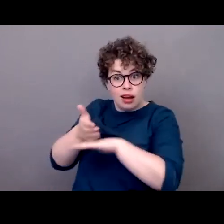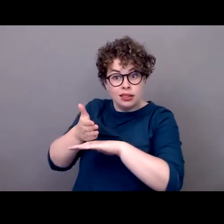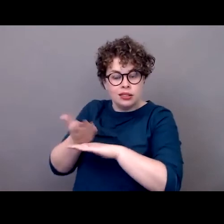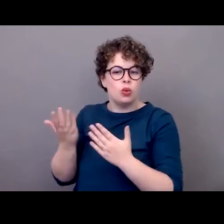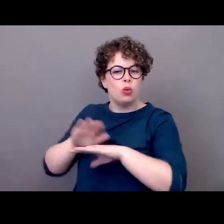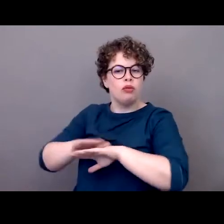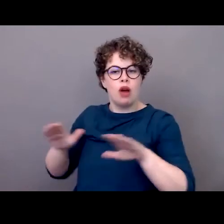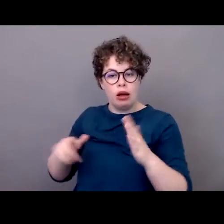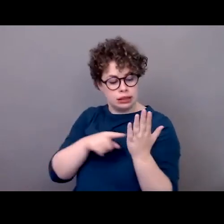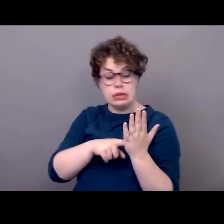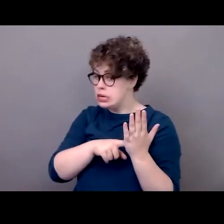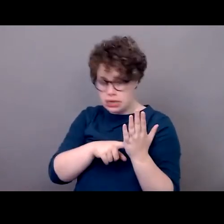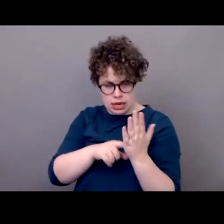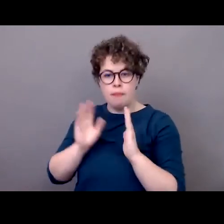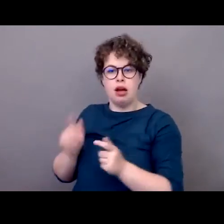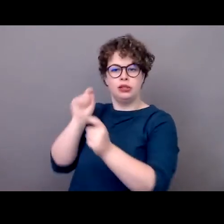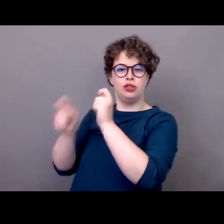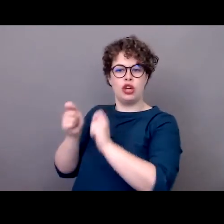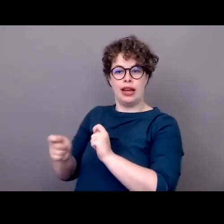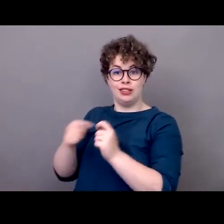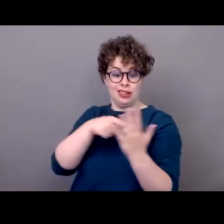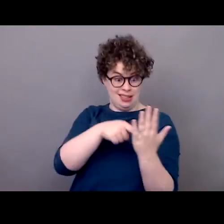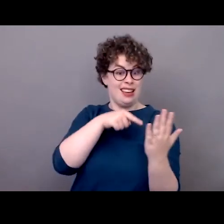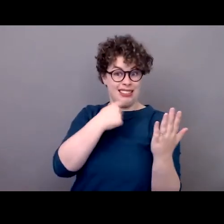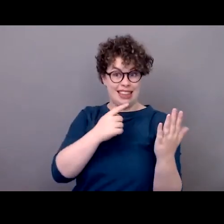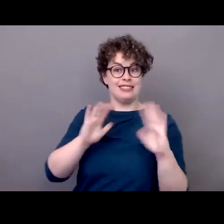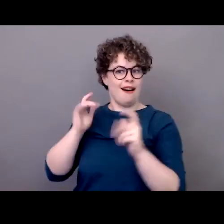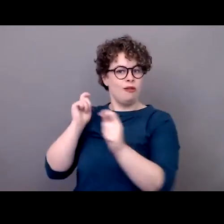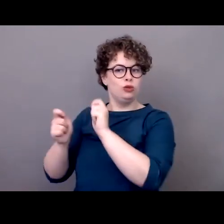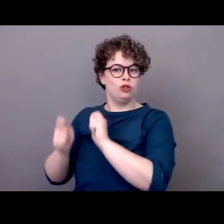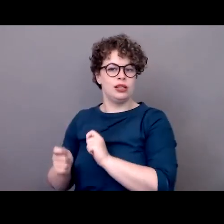and adapted the services are to the needs of persons with disabilities. And I think,